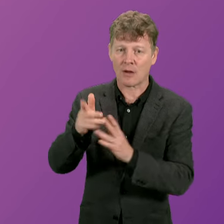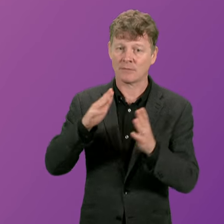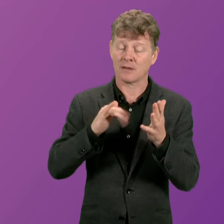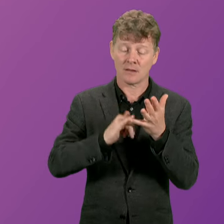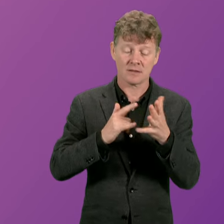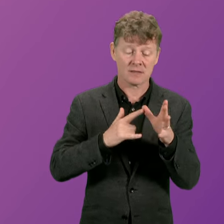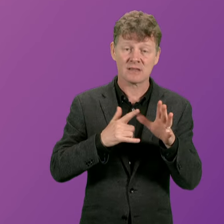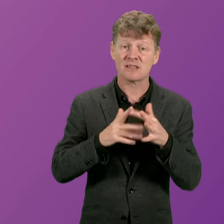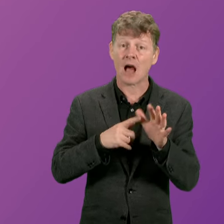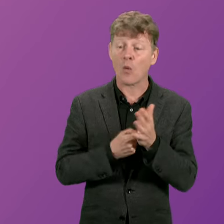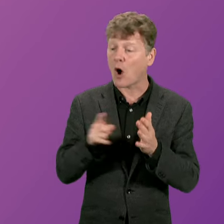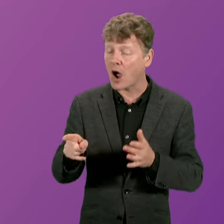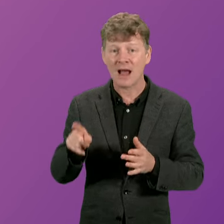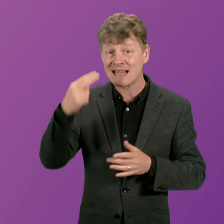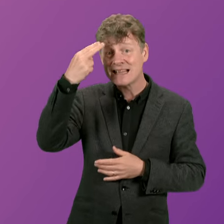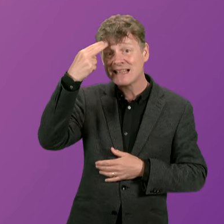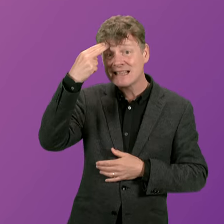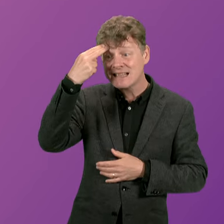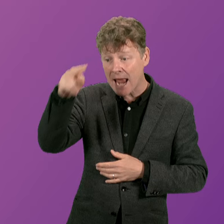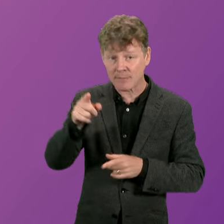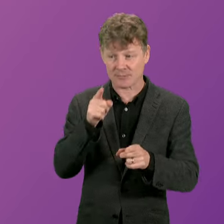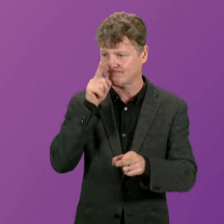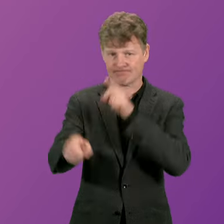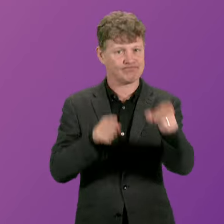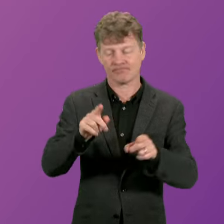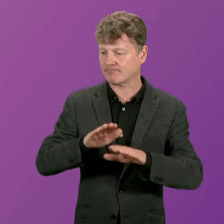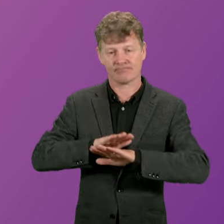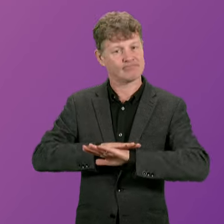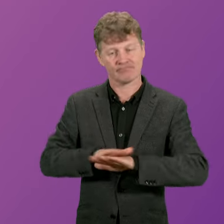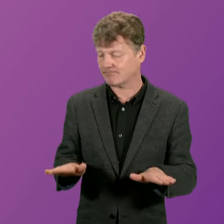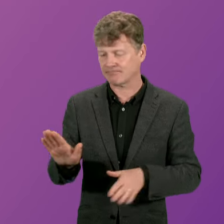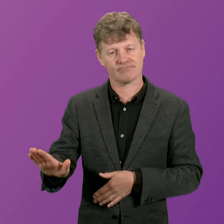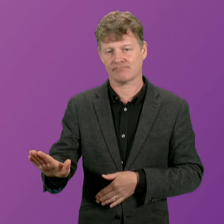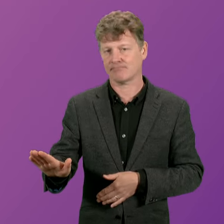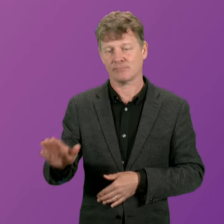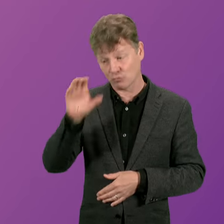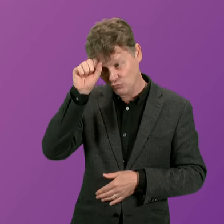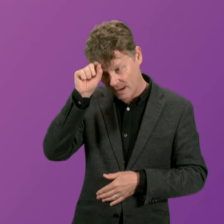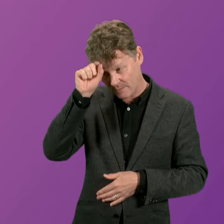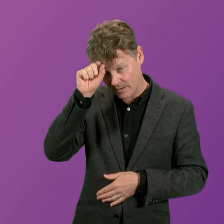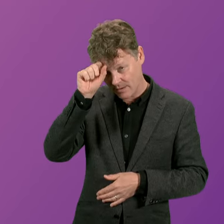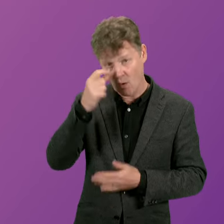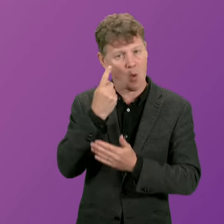We do not use names other than proper names, so please remember that as you conclude your remarks.